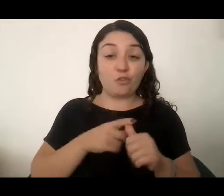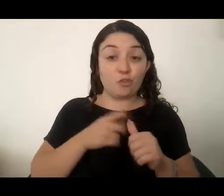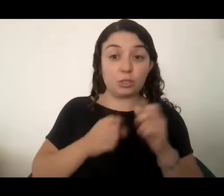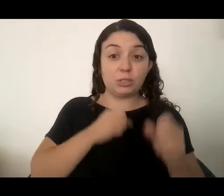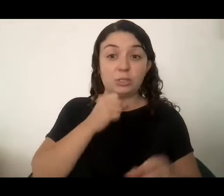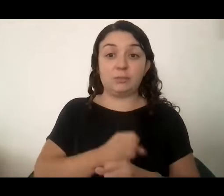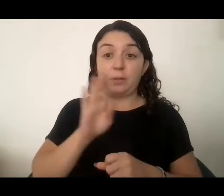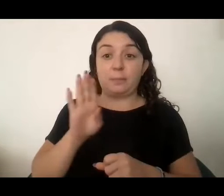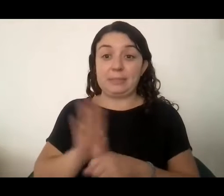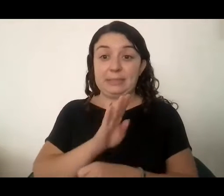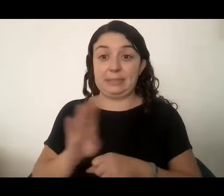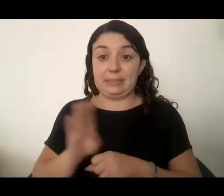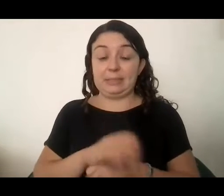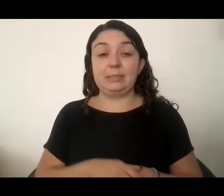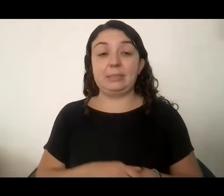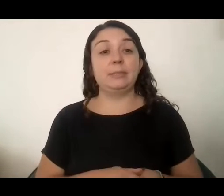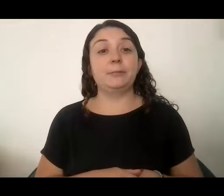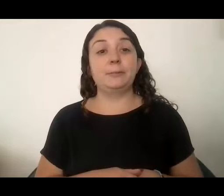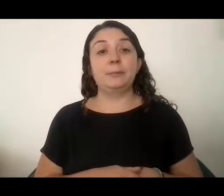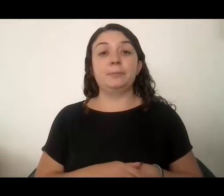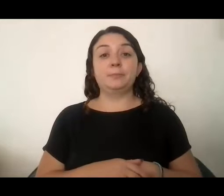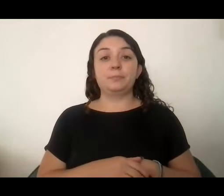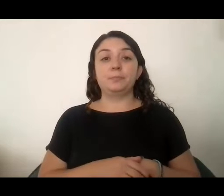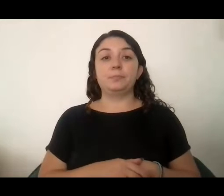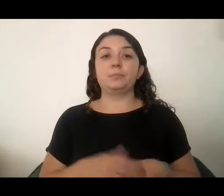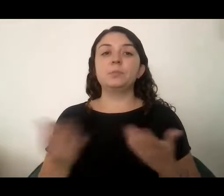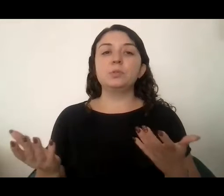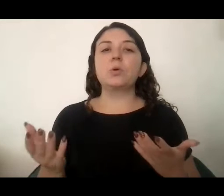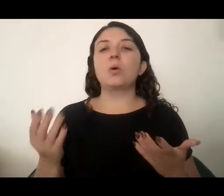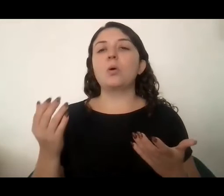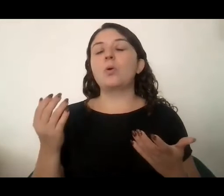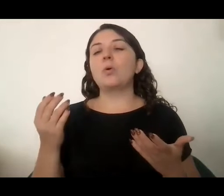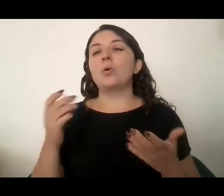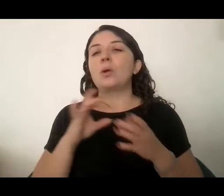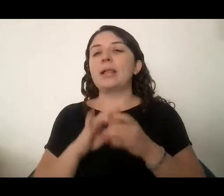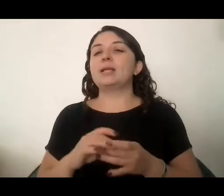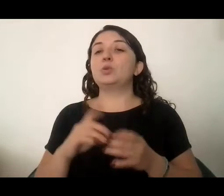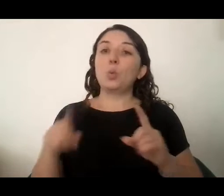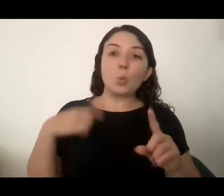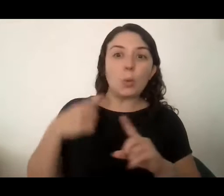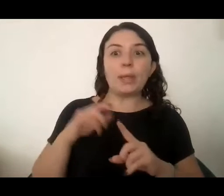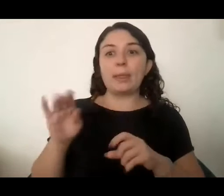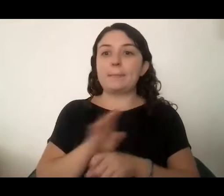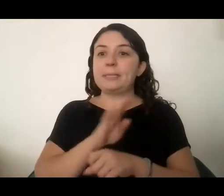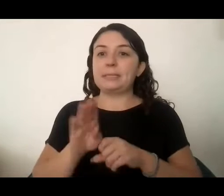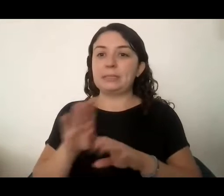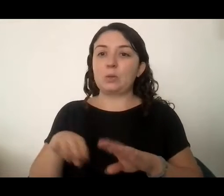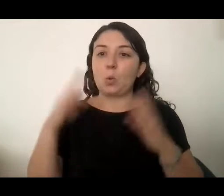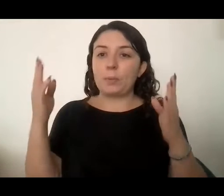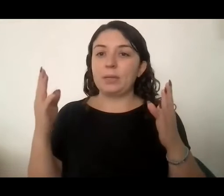Now, in regards to when the business opens, generally for Social Security purposes, a